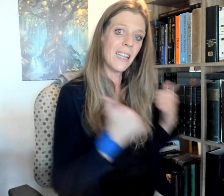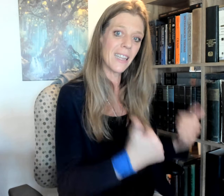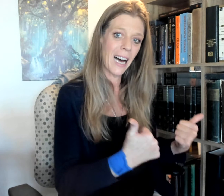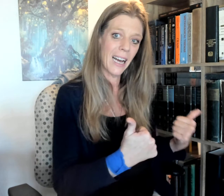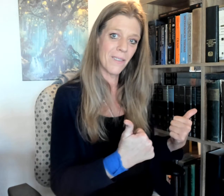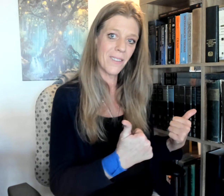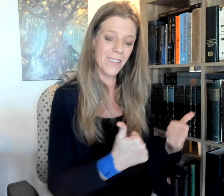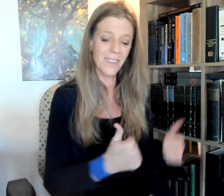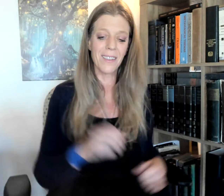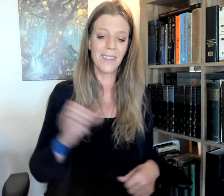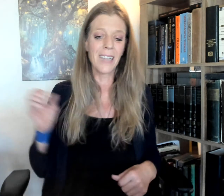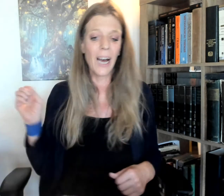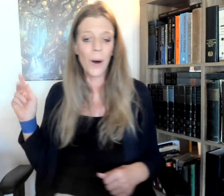LIVE [like "live in a house"] LIVE [like "alive"]